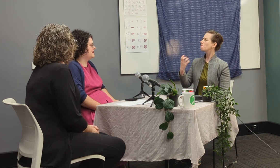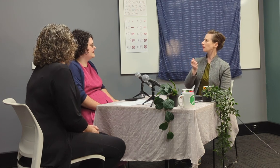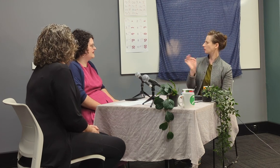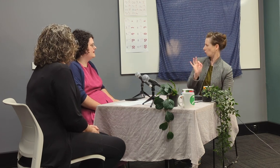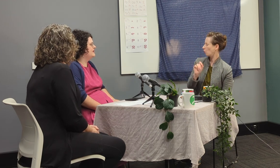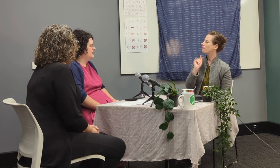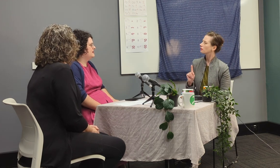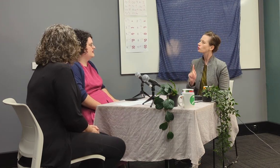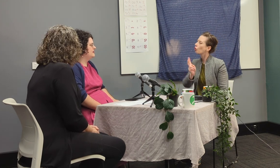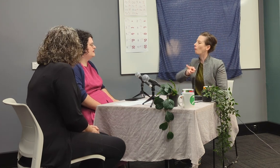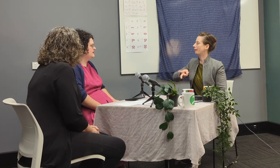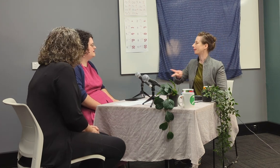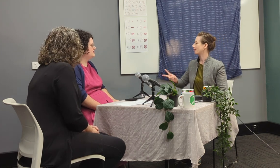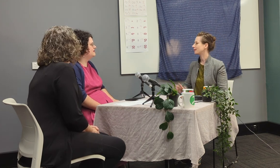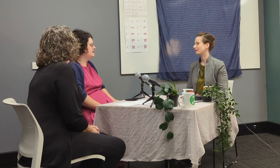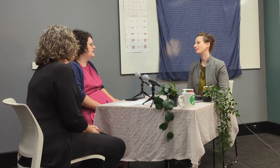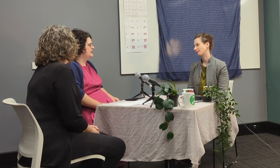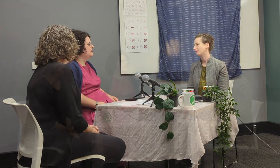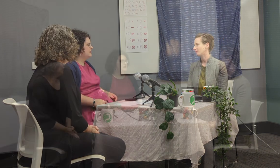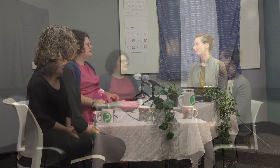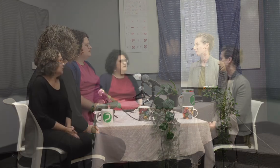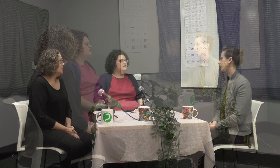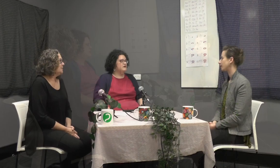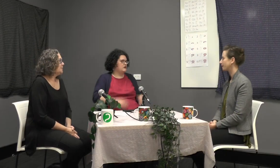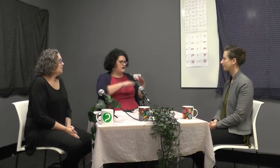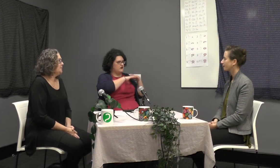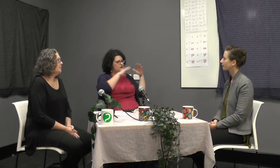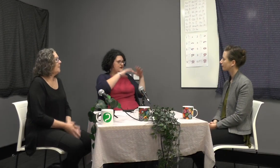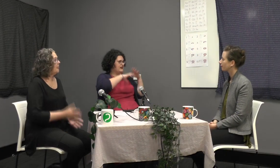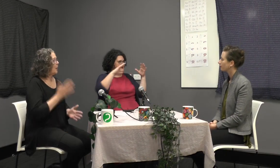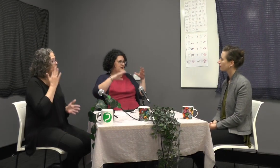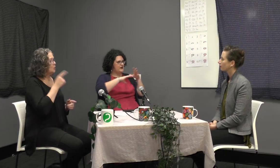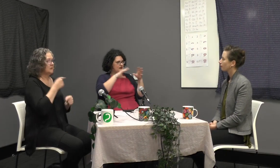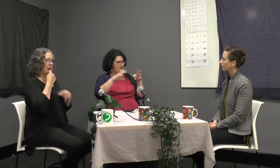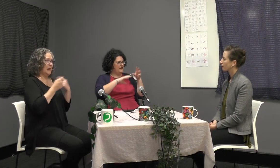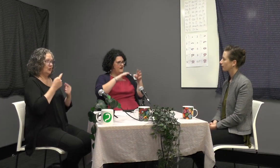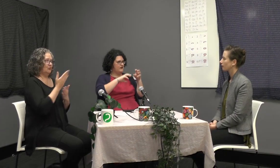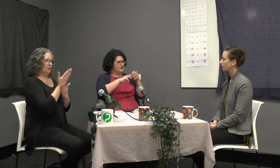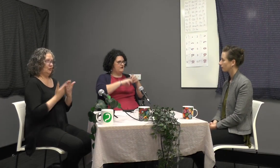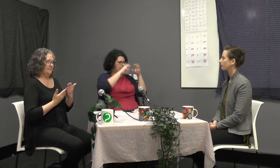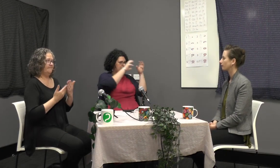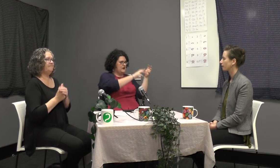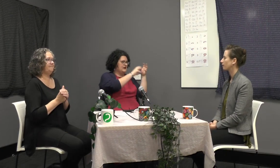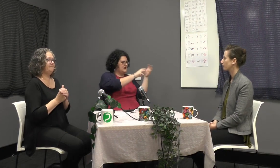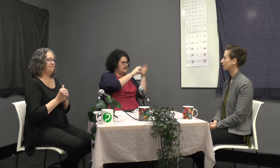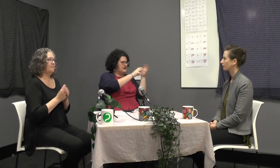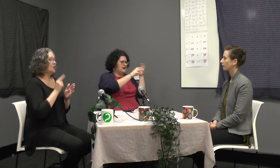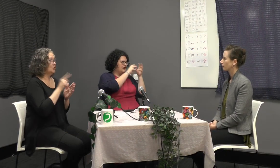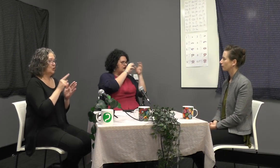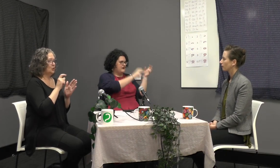same time. Not always – but commonly you would. G: When you’re telling a story or something, you’re doing the conventional signs, and